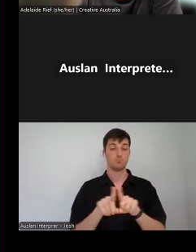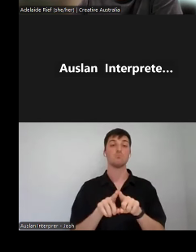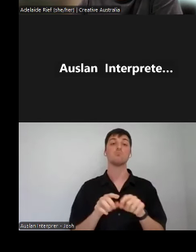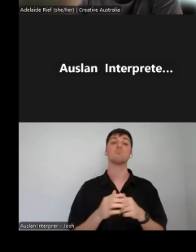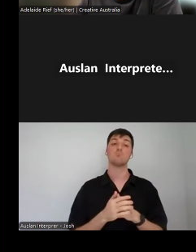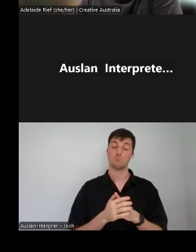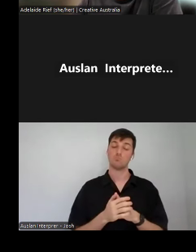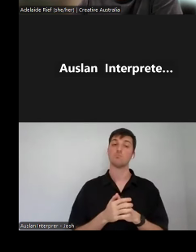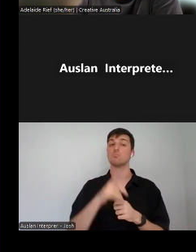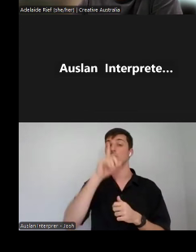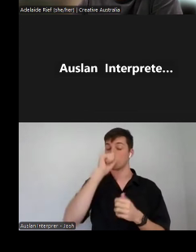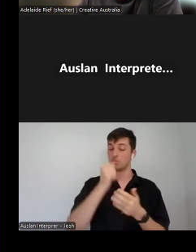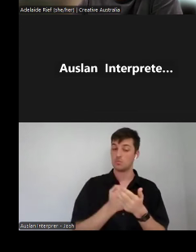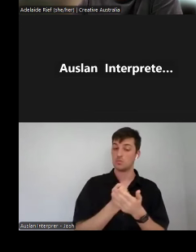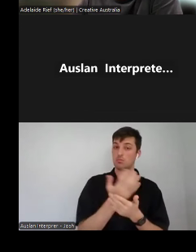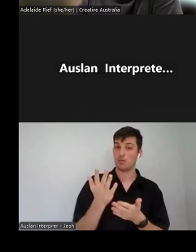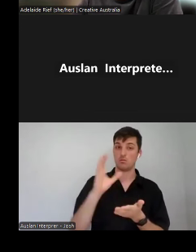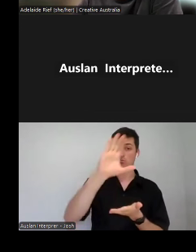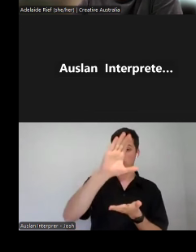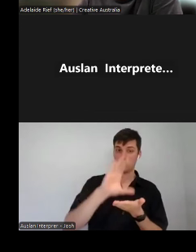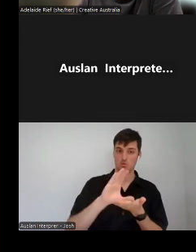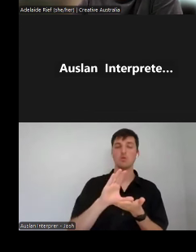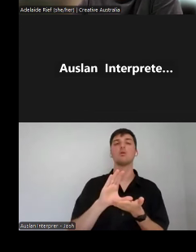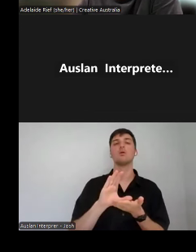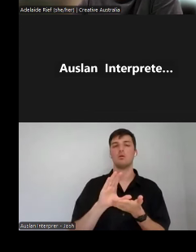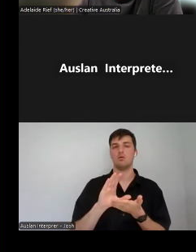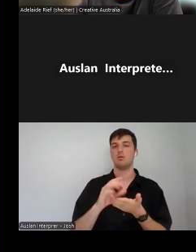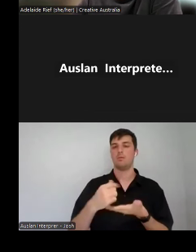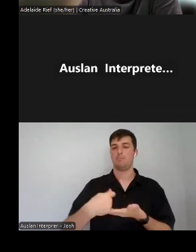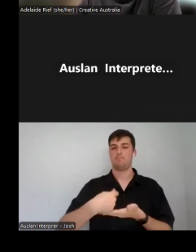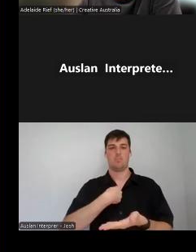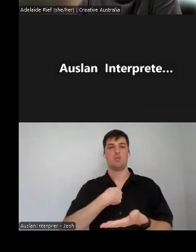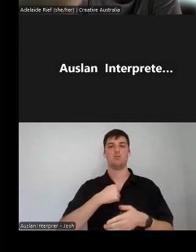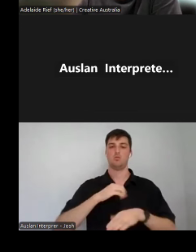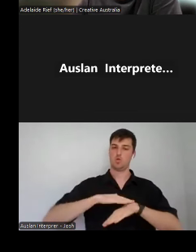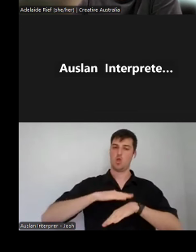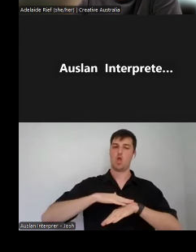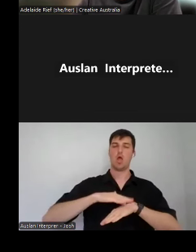spend some of this grant on fees for your time to attend the course. We acknowledge that